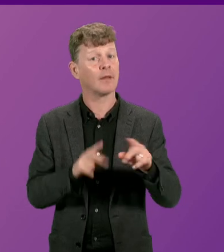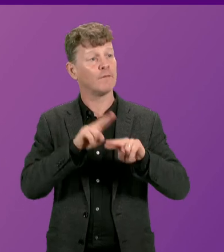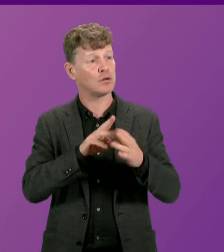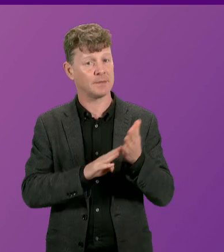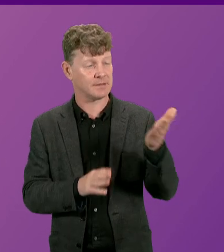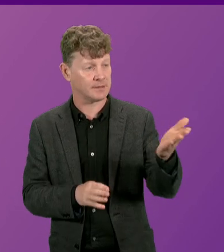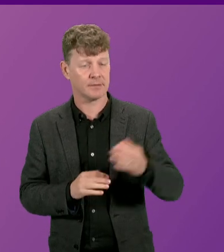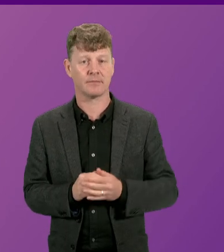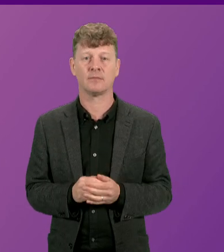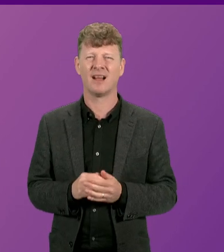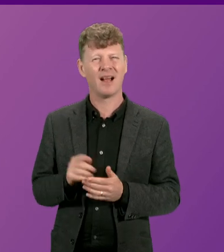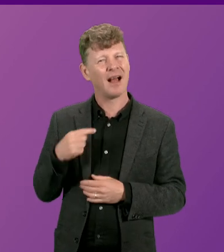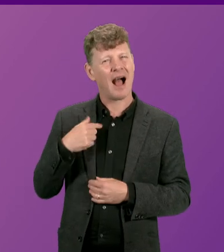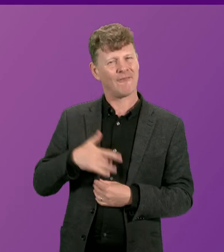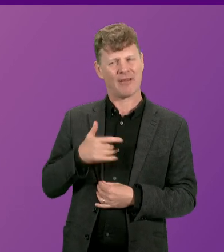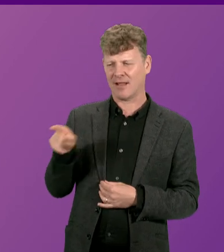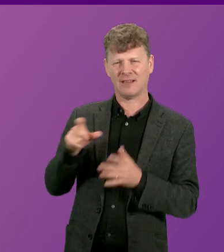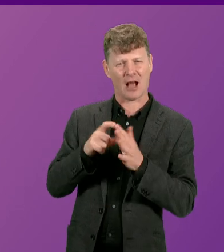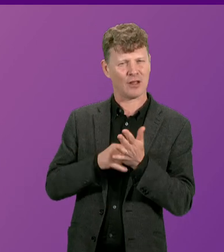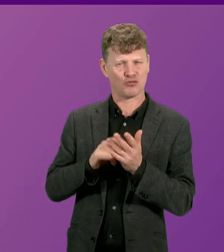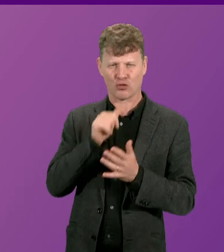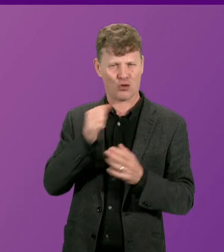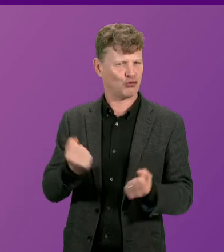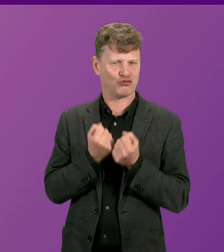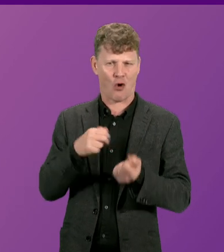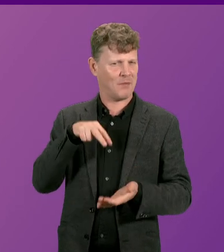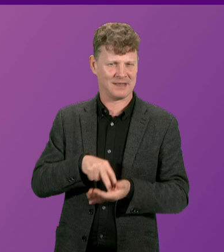I do not think that Douglas Ross is in a particularly strong position today to raise issues